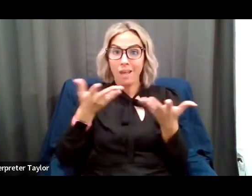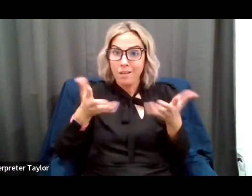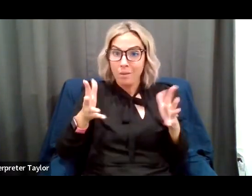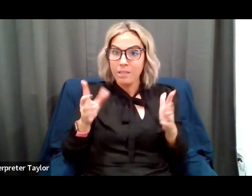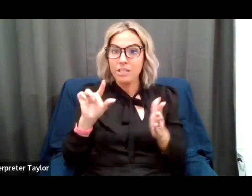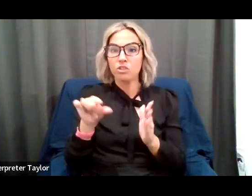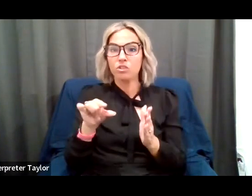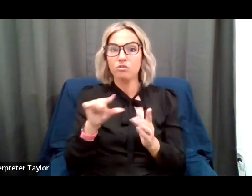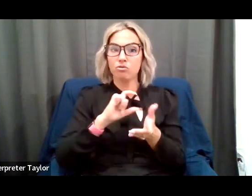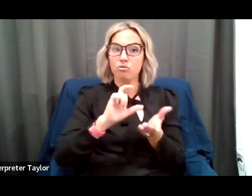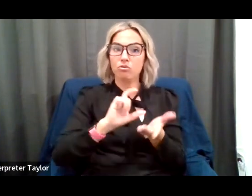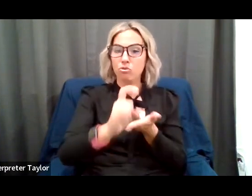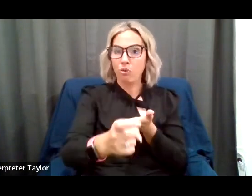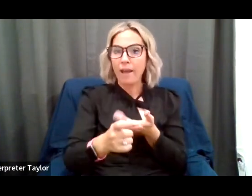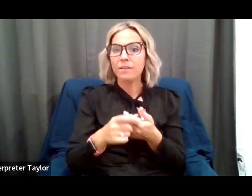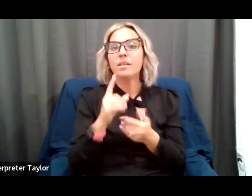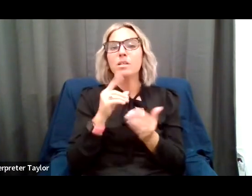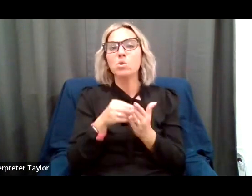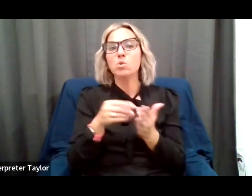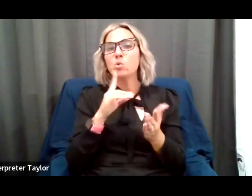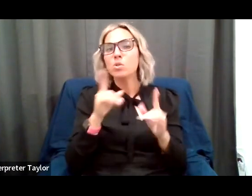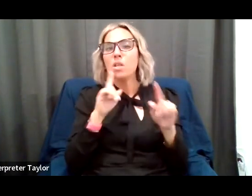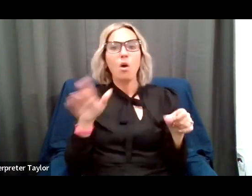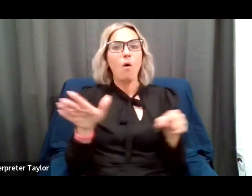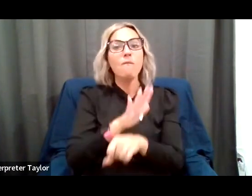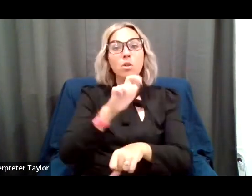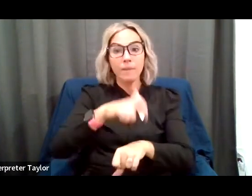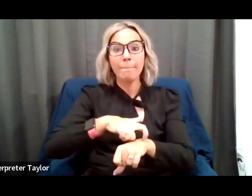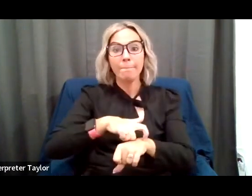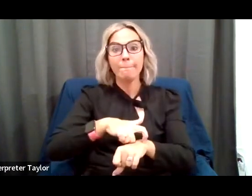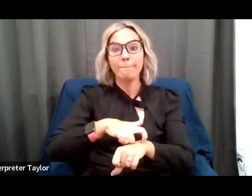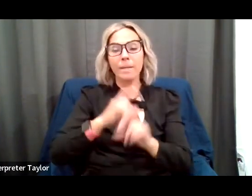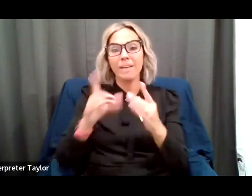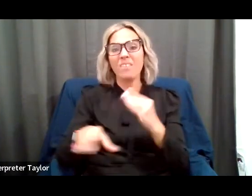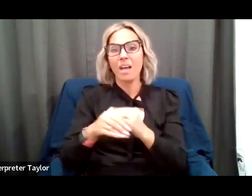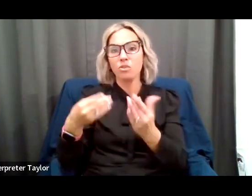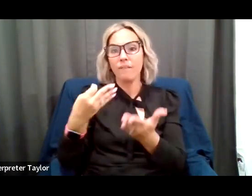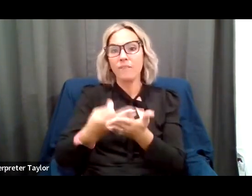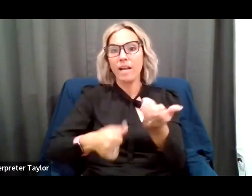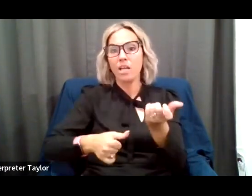This is for students that go full-time, they get additional Financial Aid.